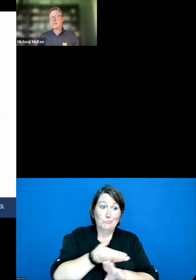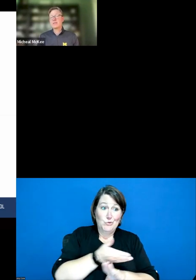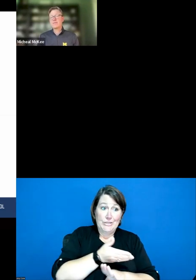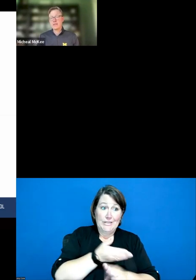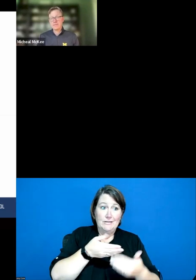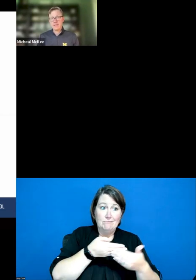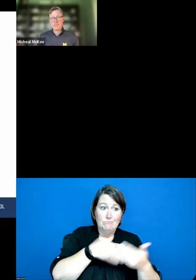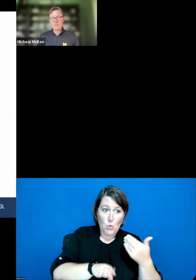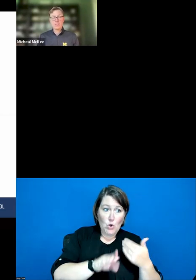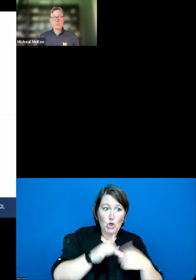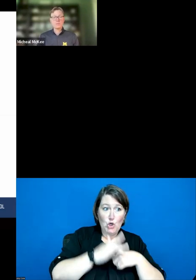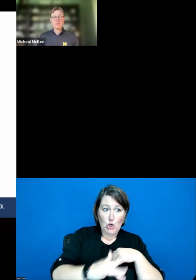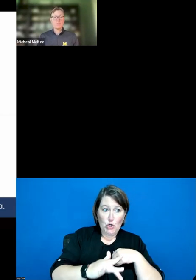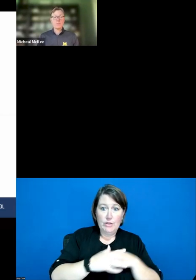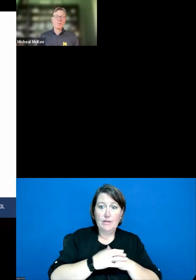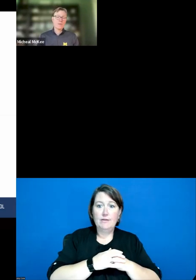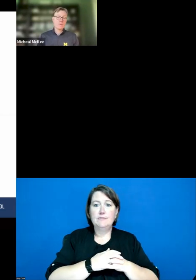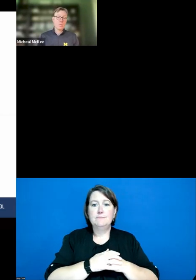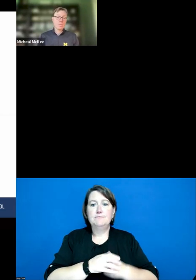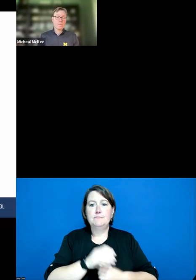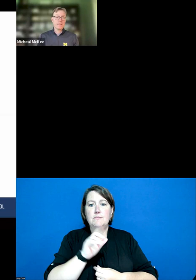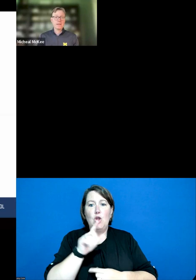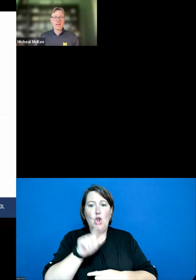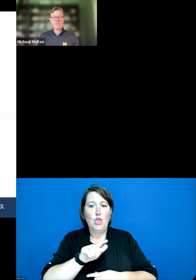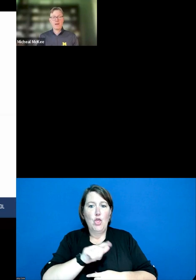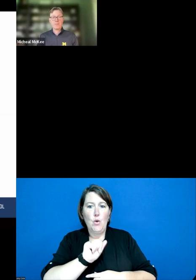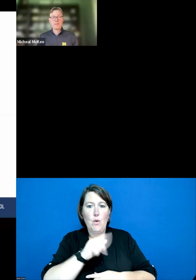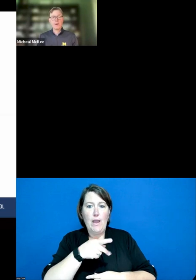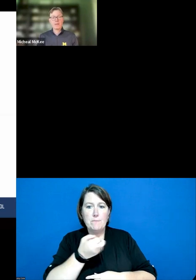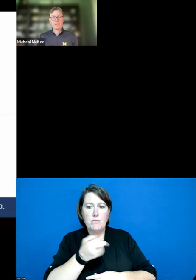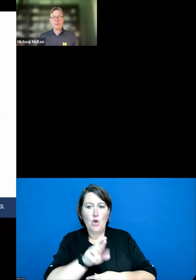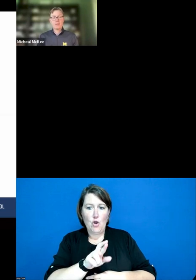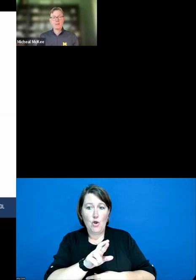significantly reduced both at the 1 minute and five minute mark.